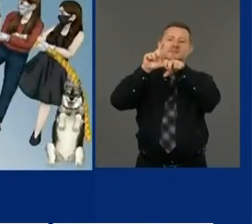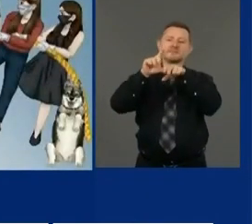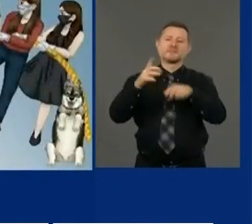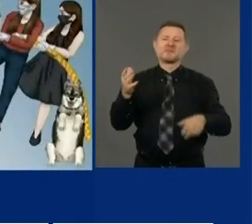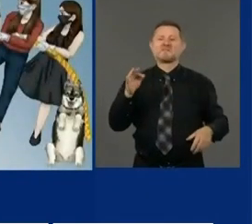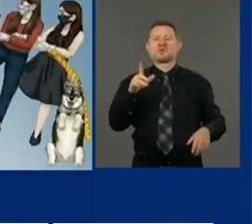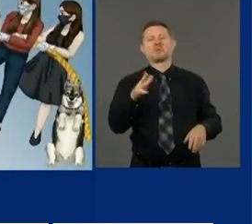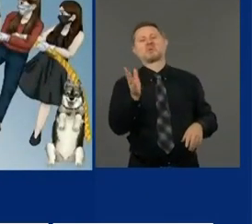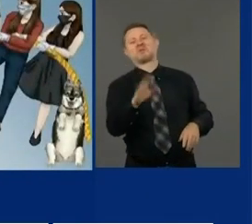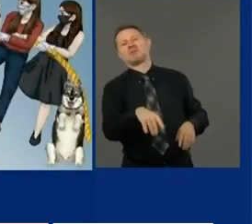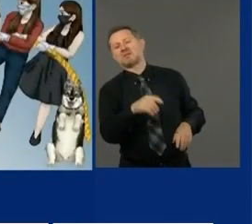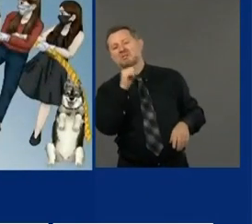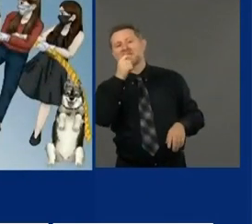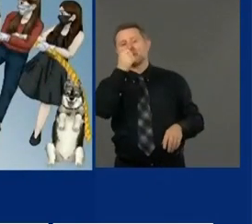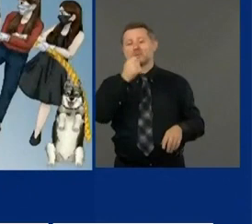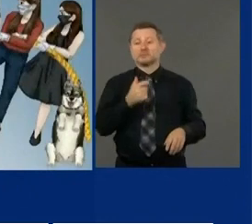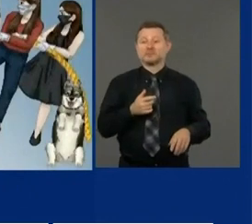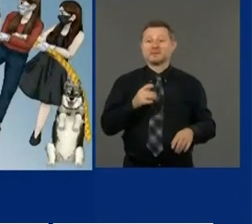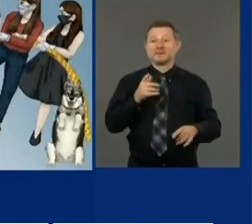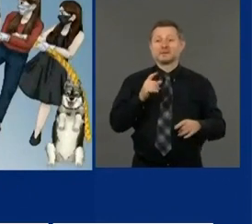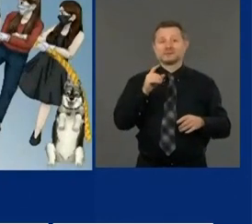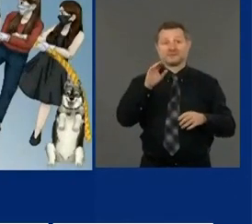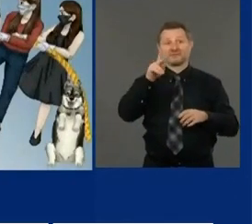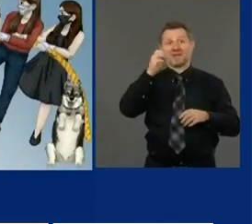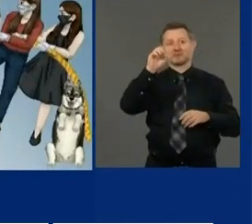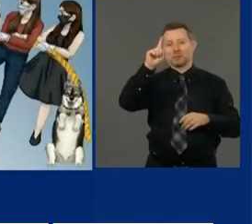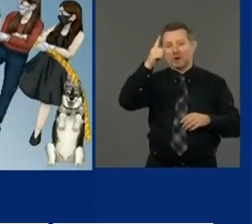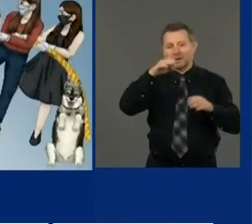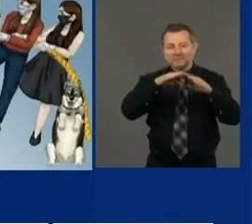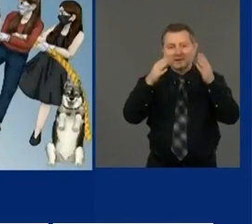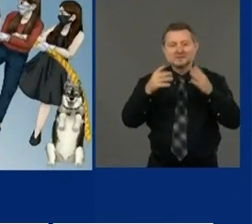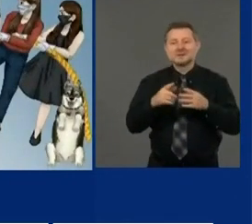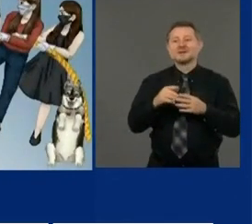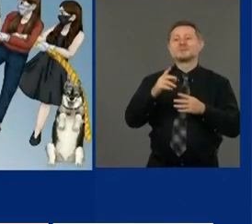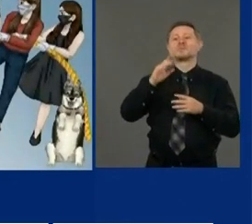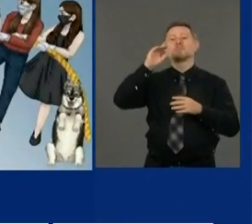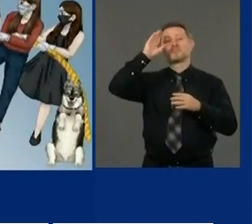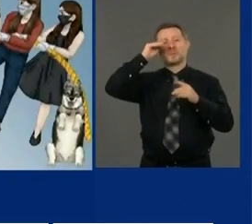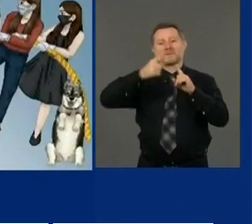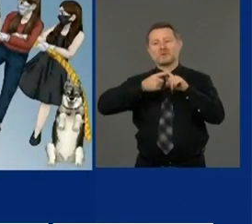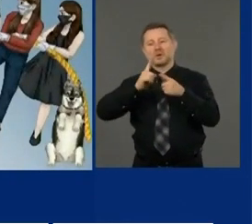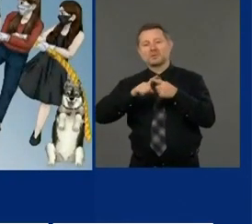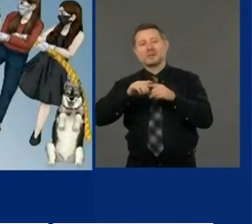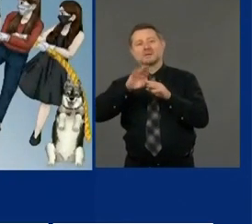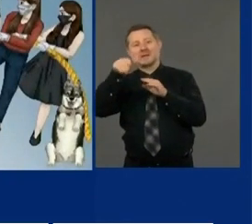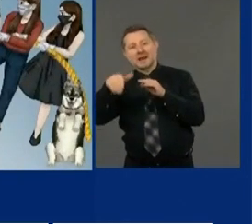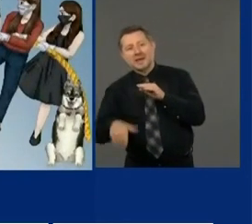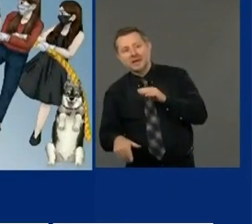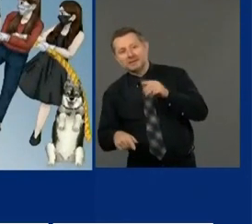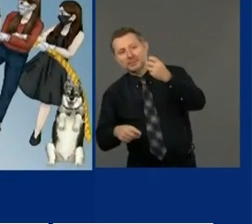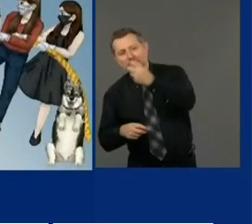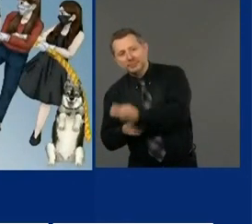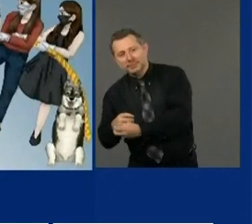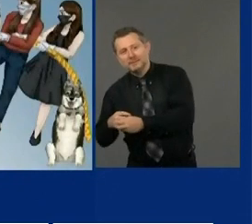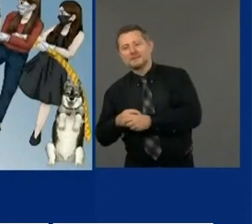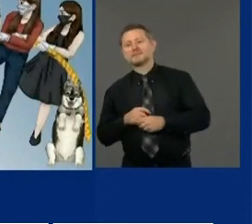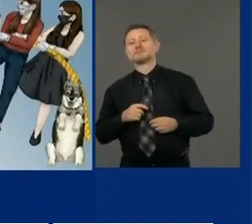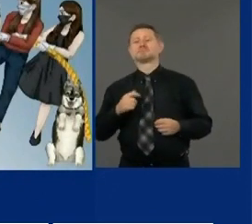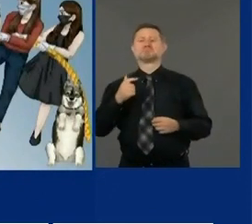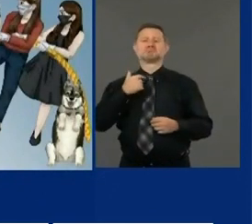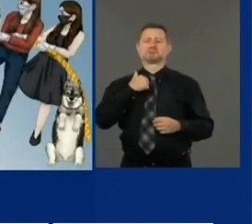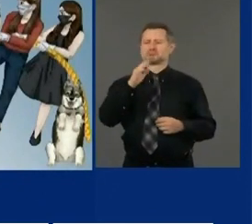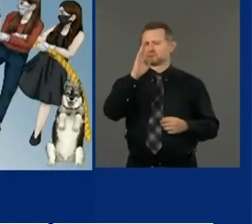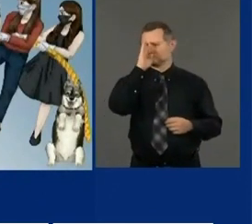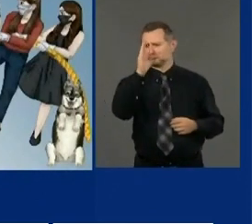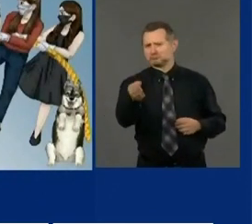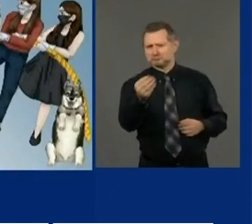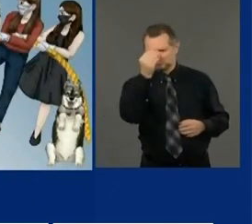THERE IS THE MAN IN THE MOON.